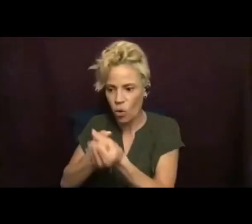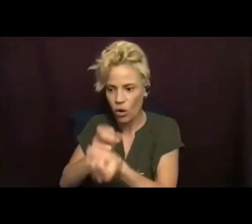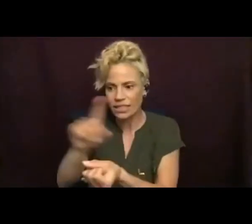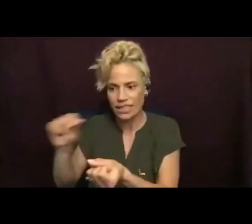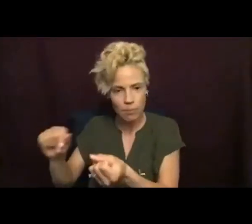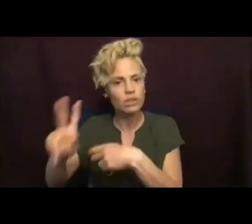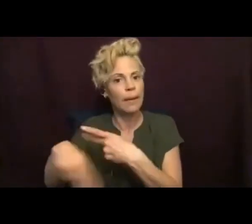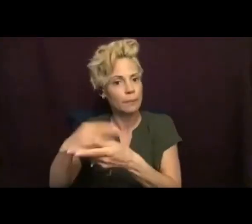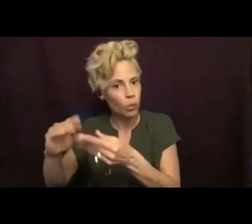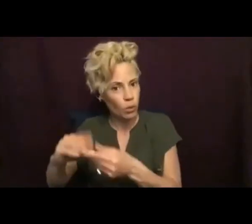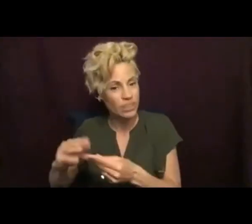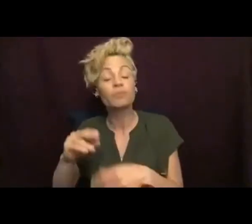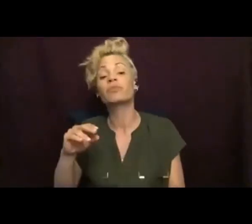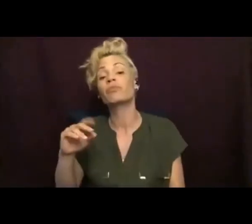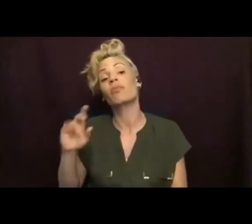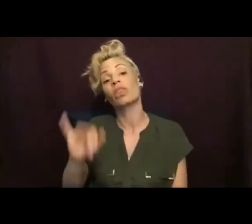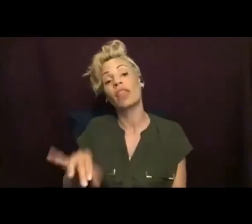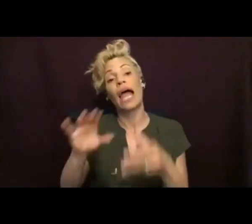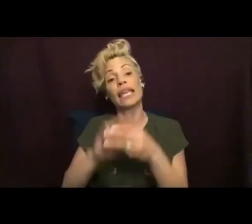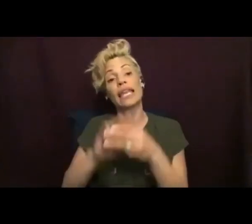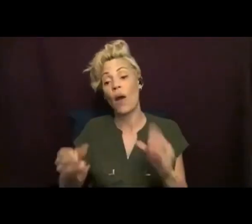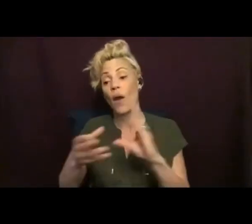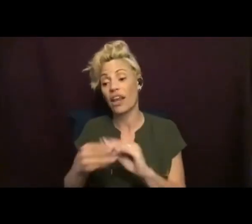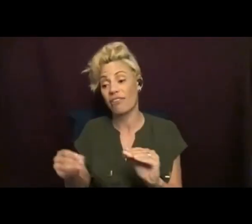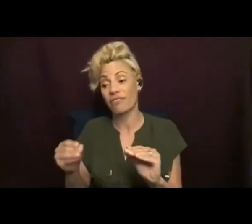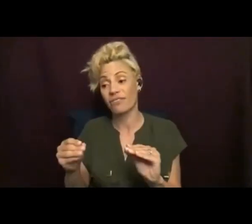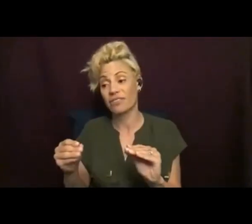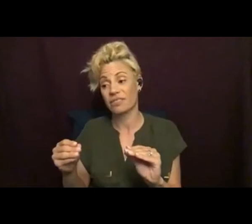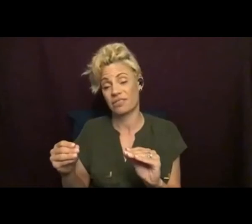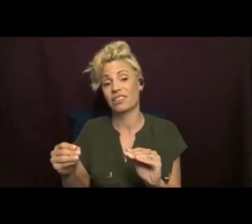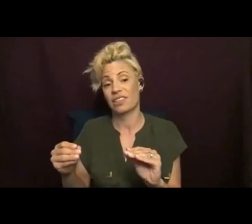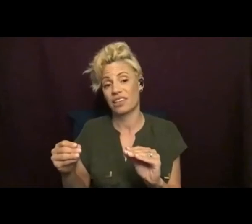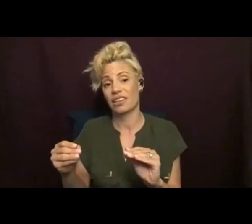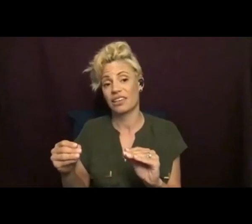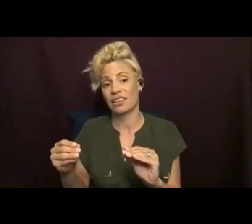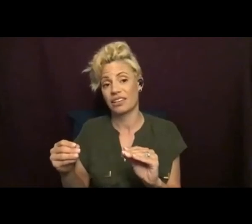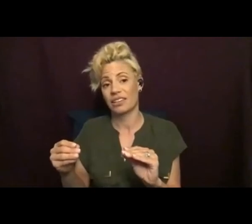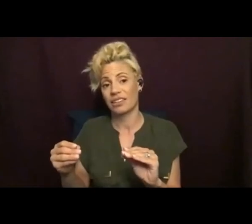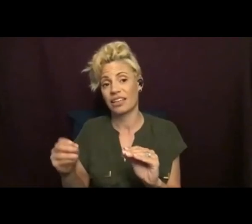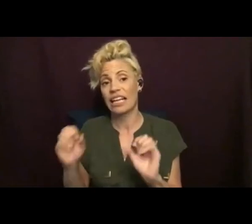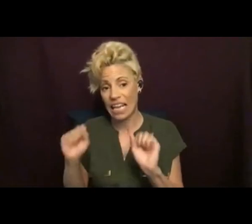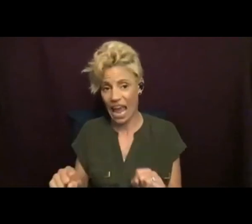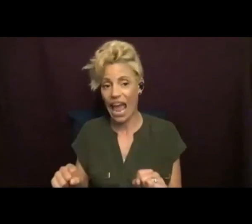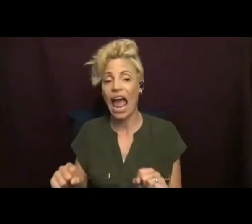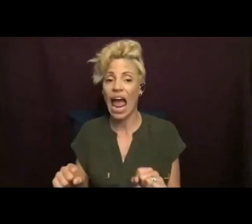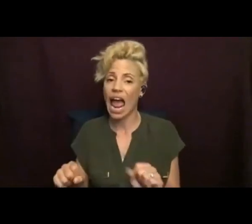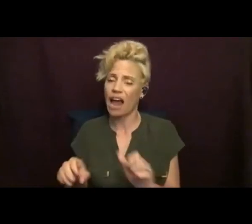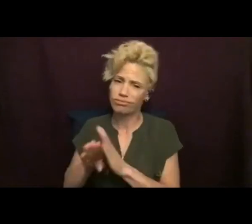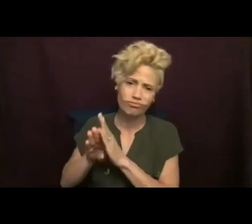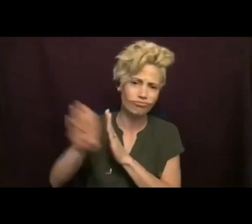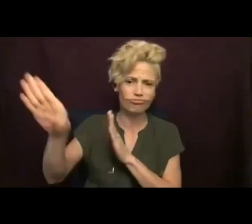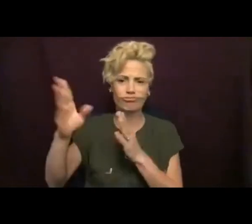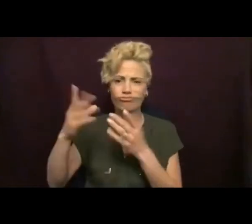Where those narratives are allowed to flourish in amongst audiences who understand that there is special knowledge